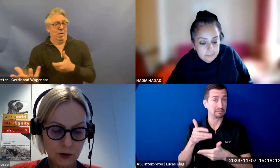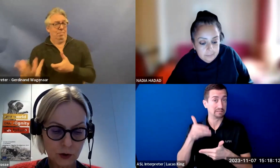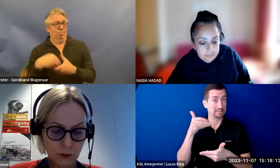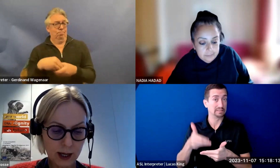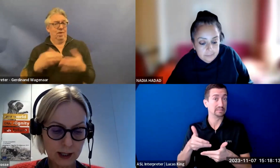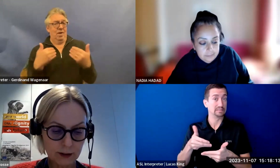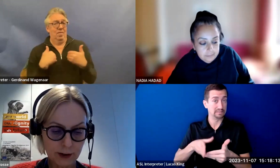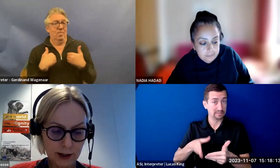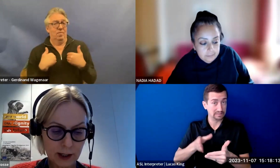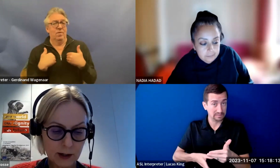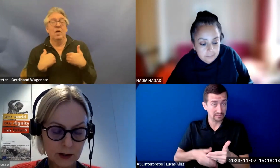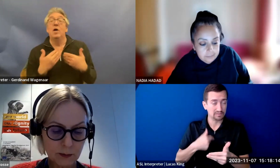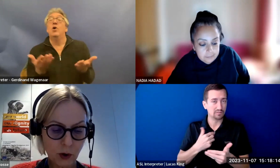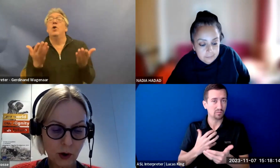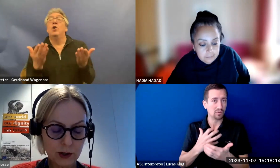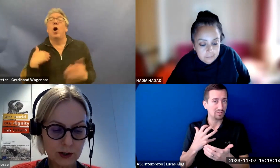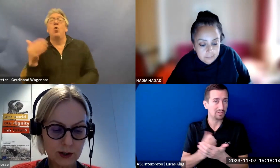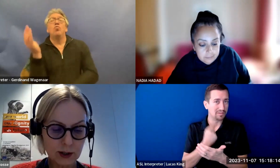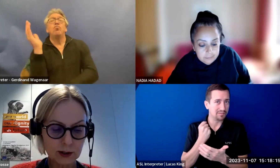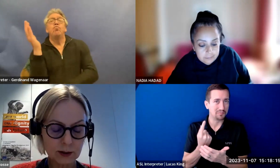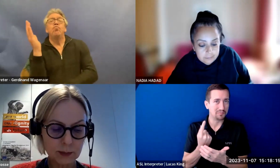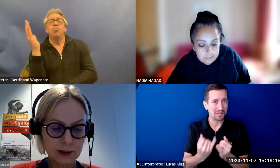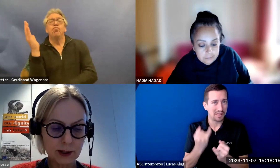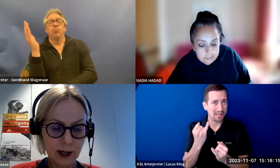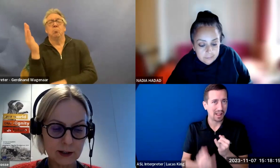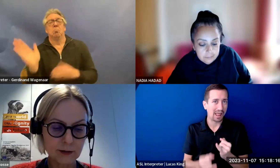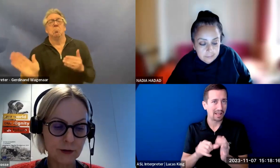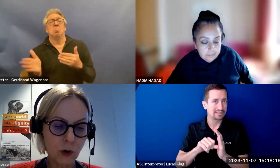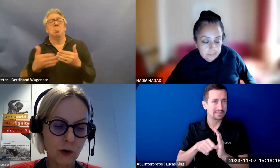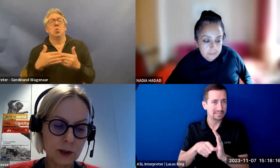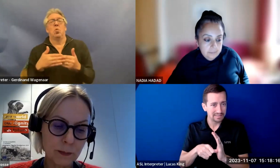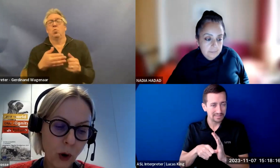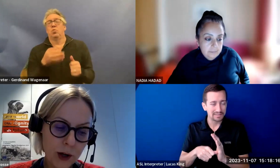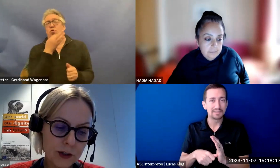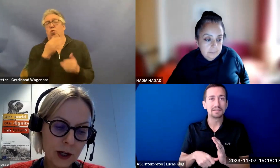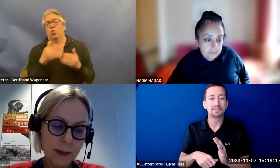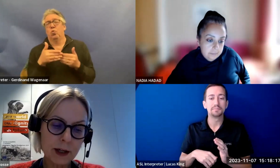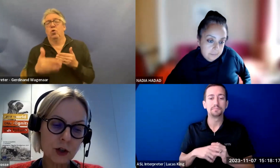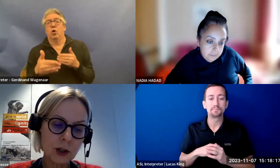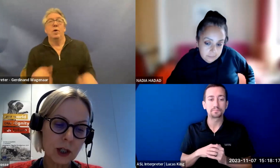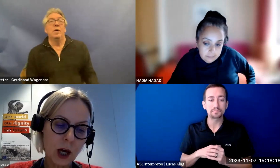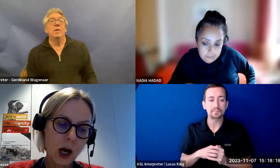I wanted to make a last point. It's a bit like the first point I mentioned.